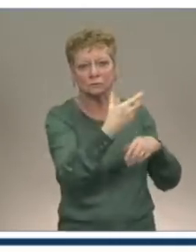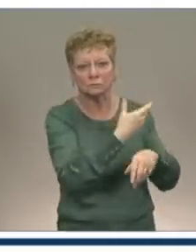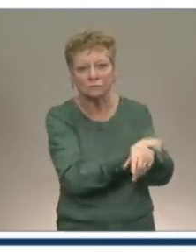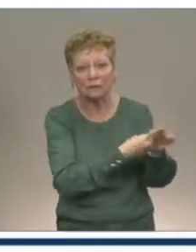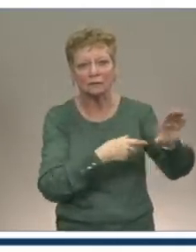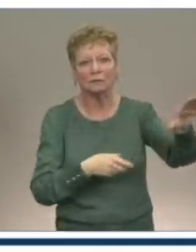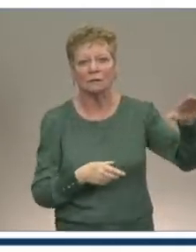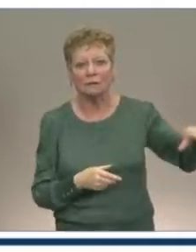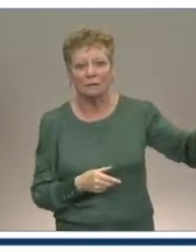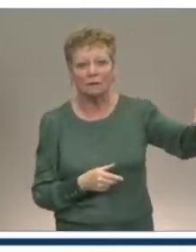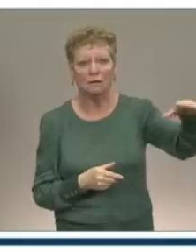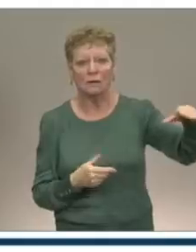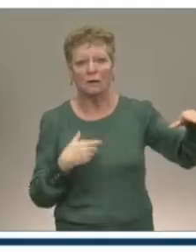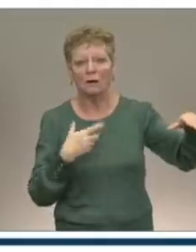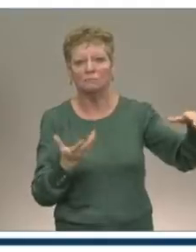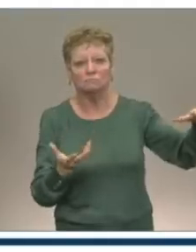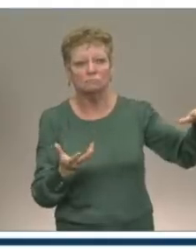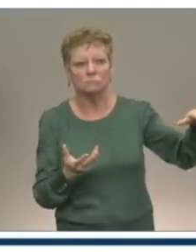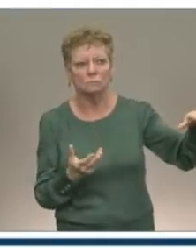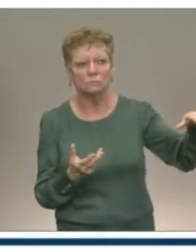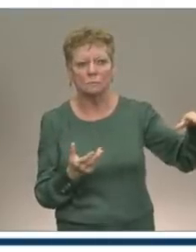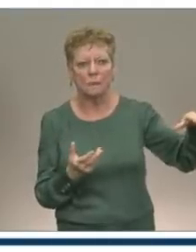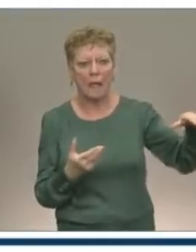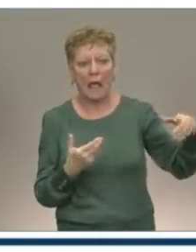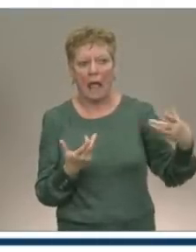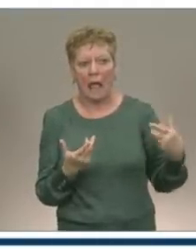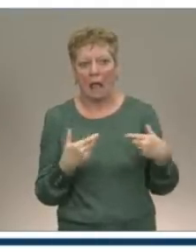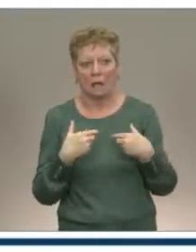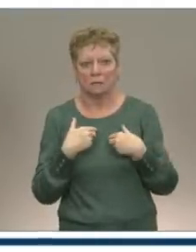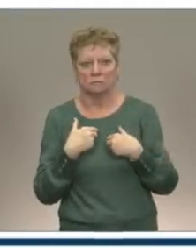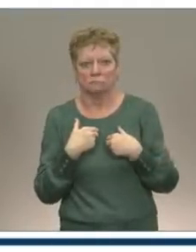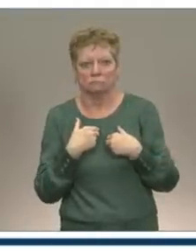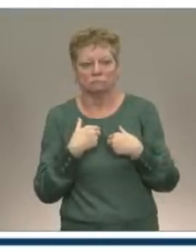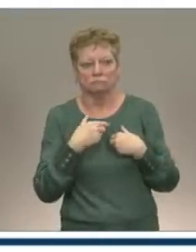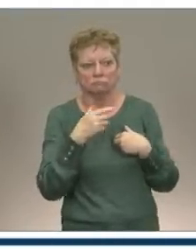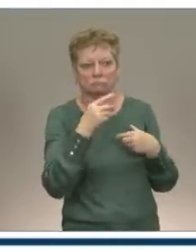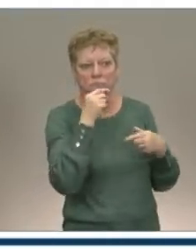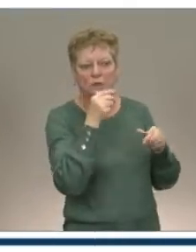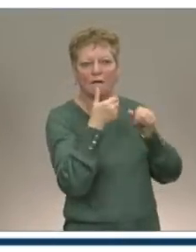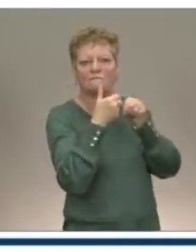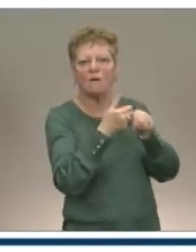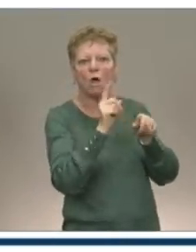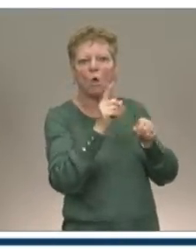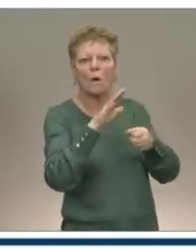um i don't have i don't follow vaccine bookings but kind of local geography we continue what i